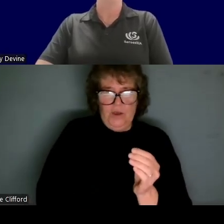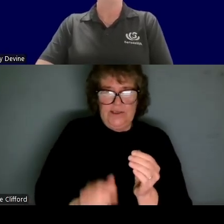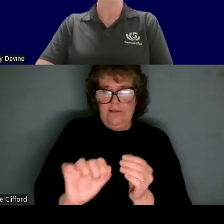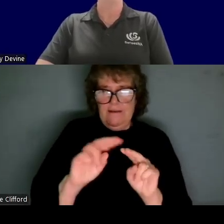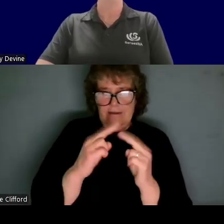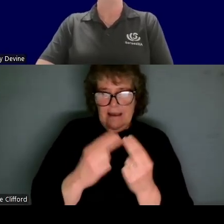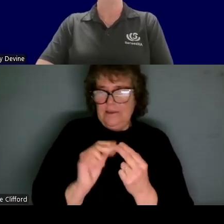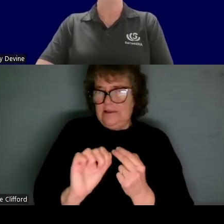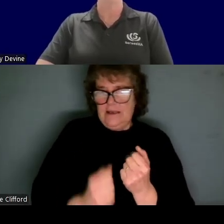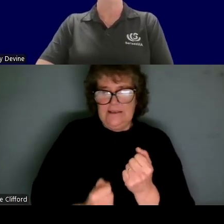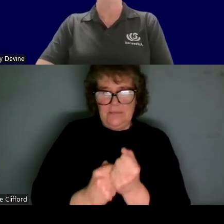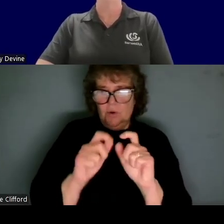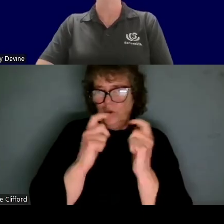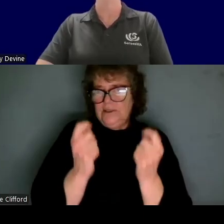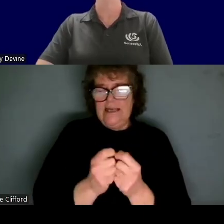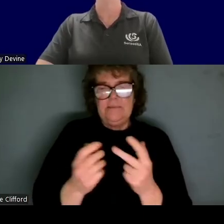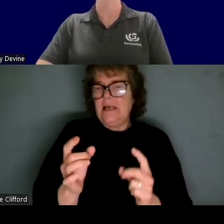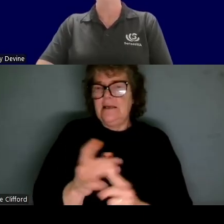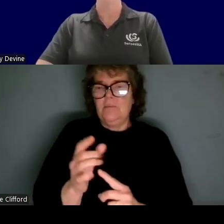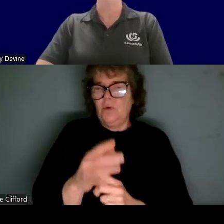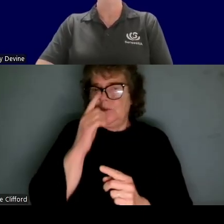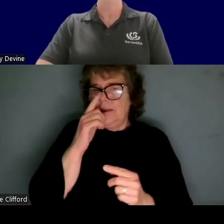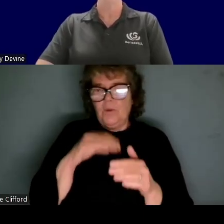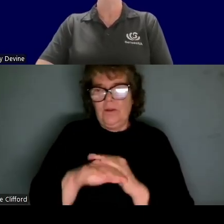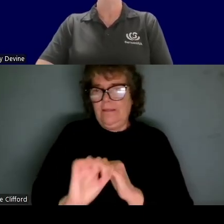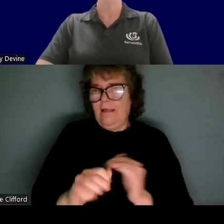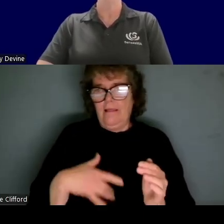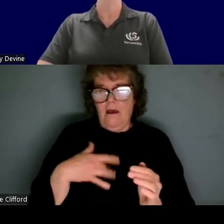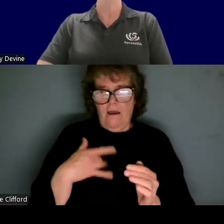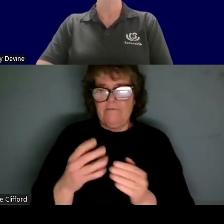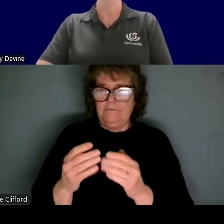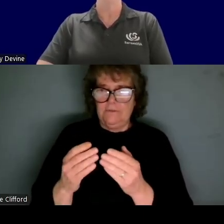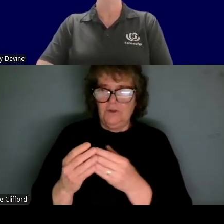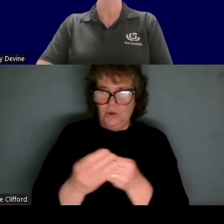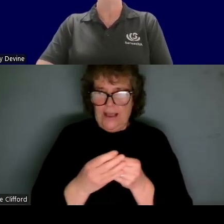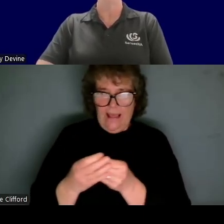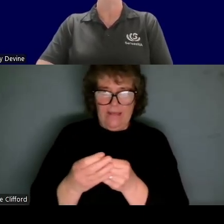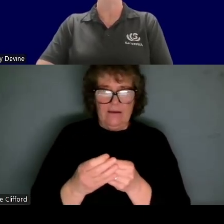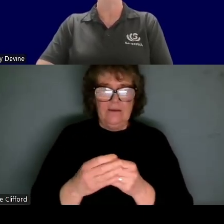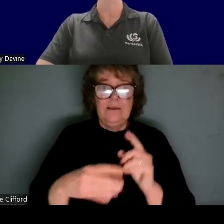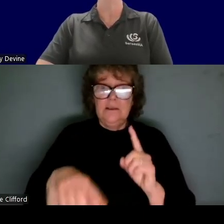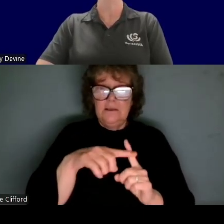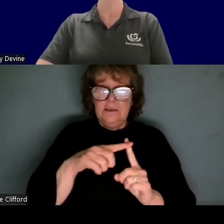and any other important people in their life. Positive behaviour support promotes independence,